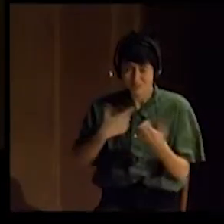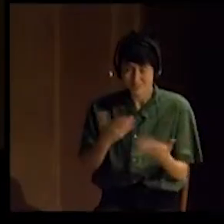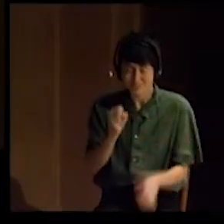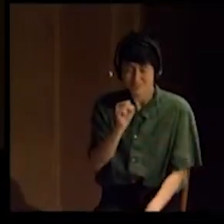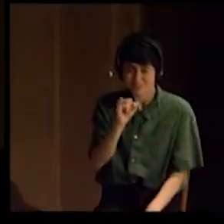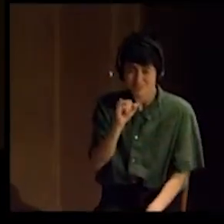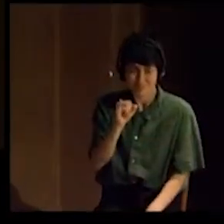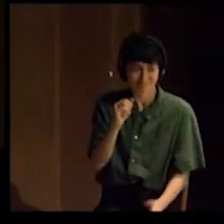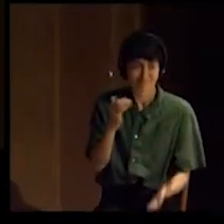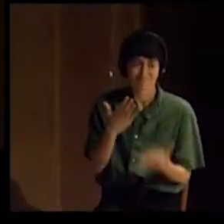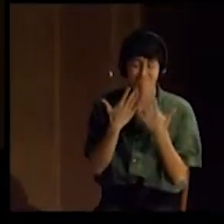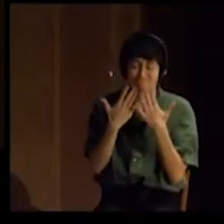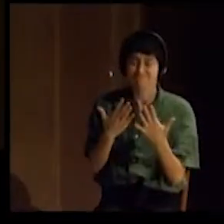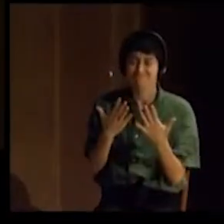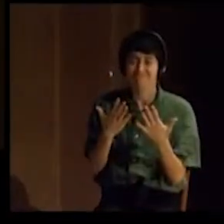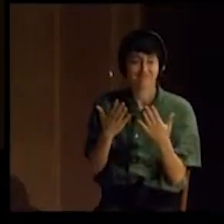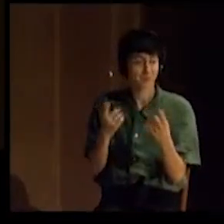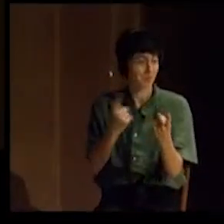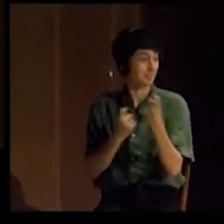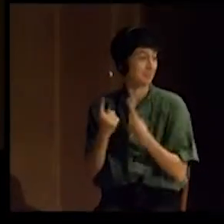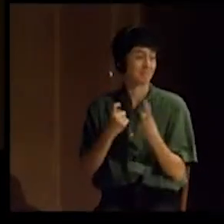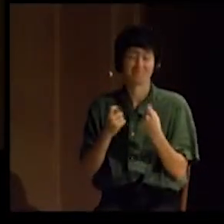(audience applauds)